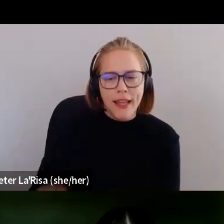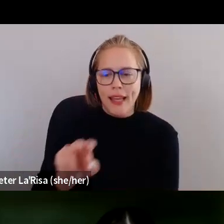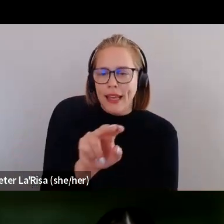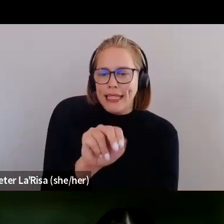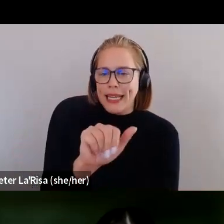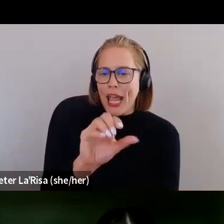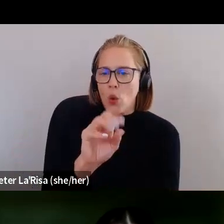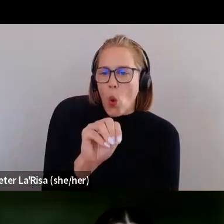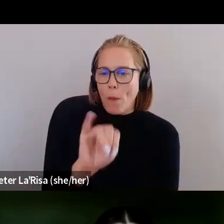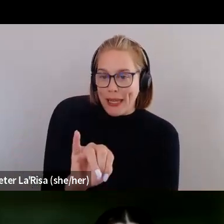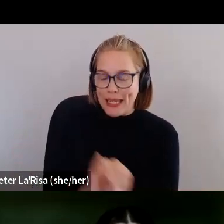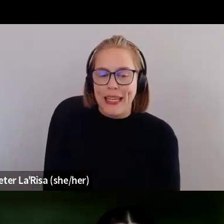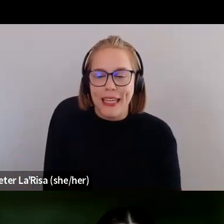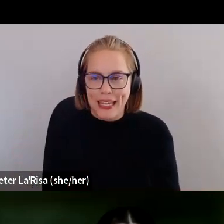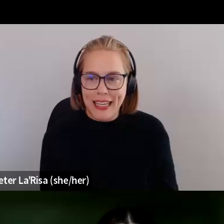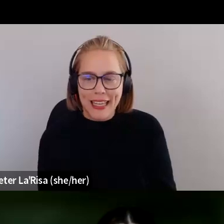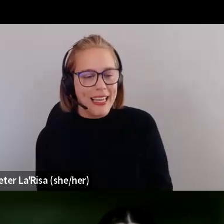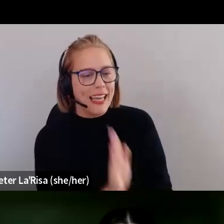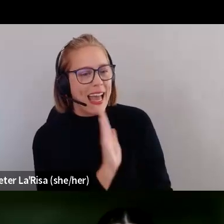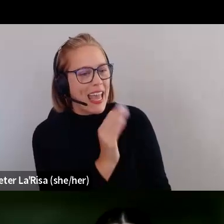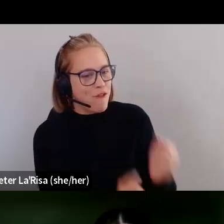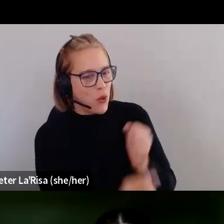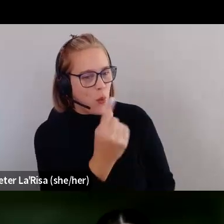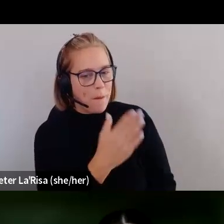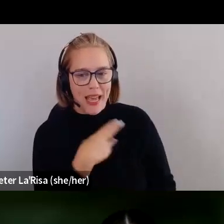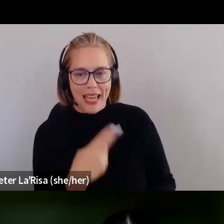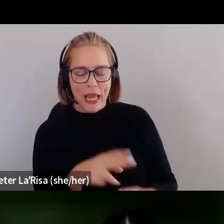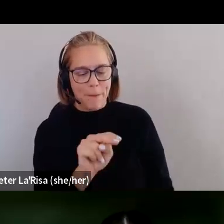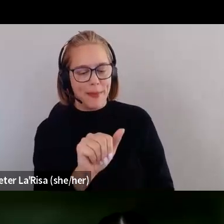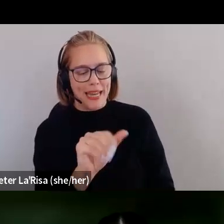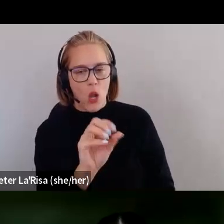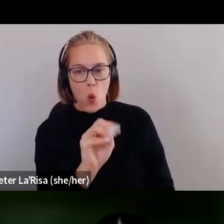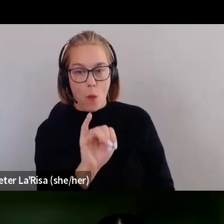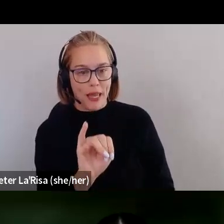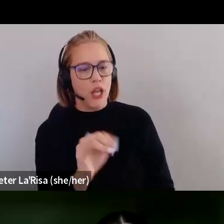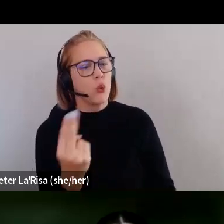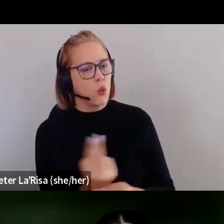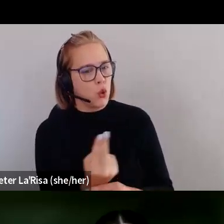Thank you, Loralee. We are really happy to have you. Who